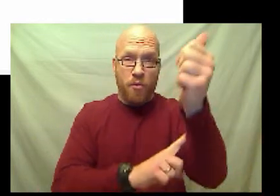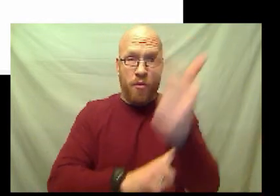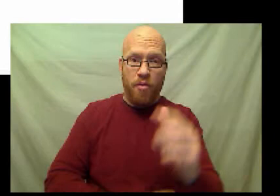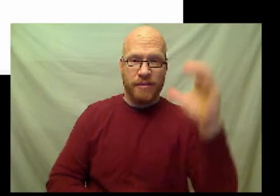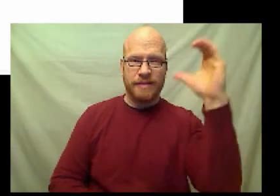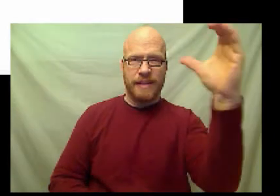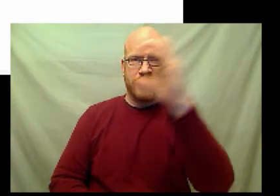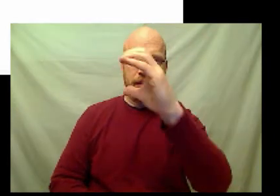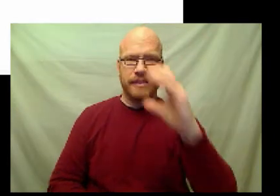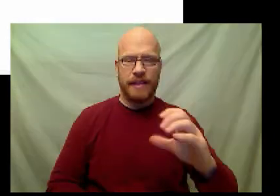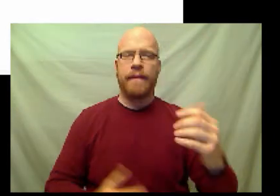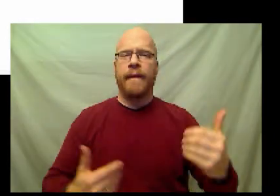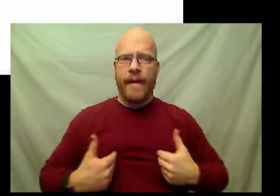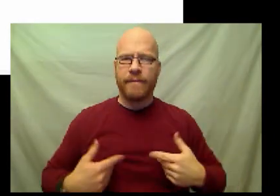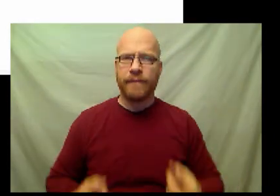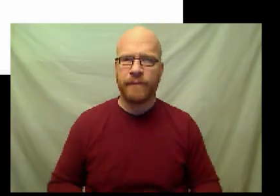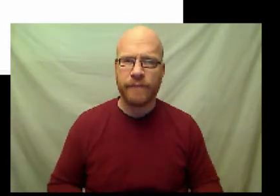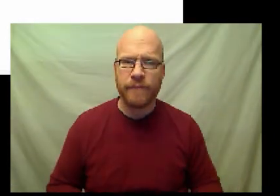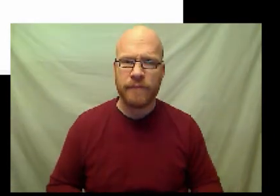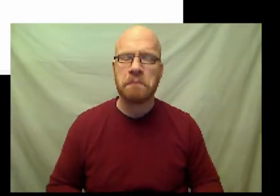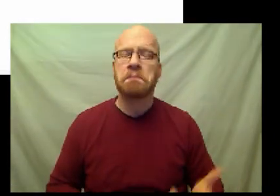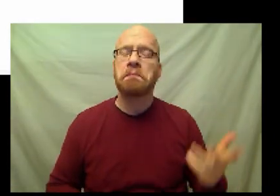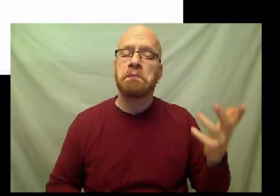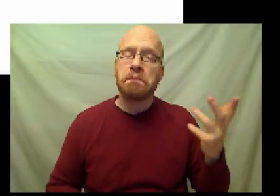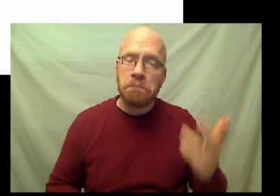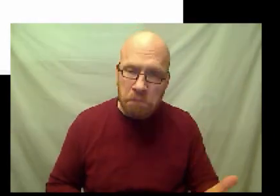But they all have a C. All right.